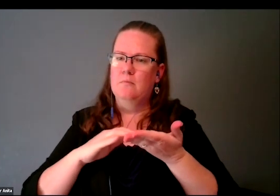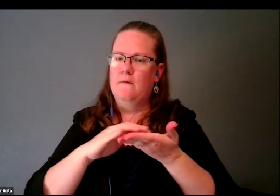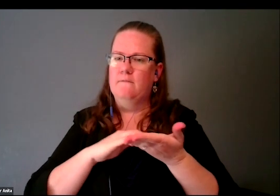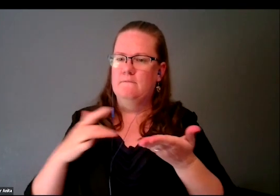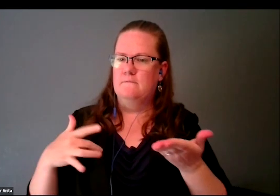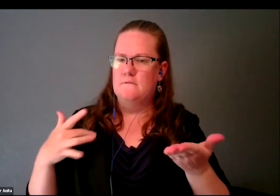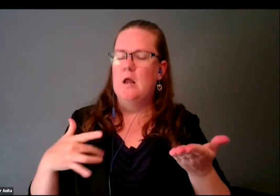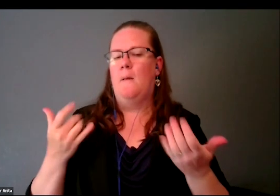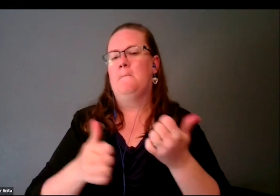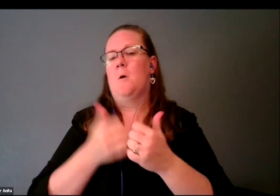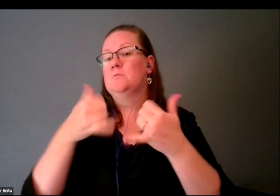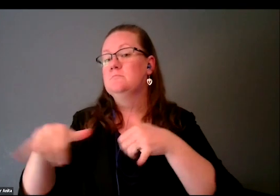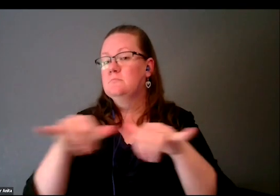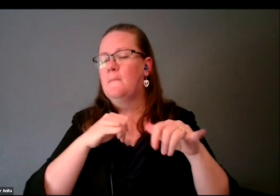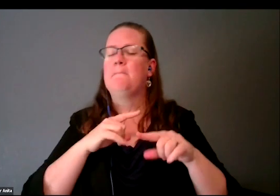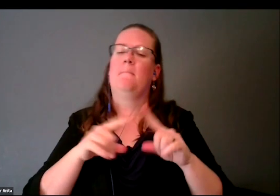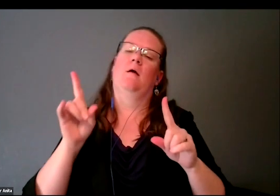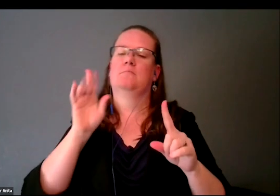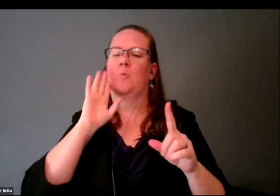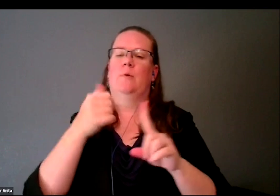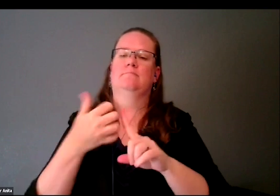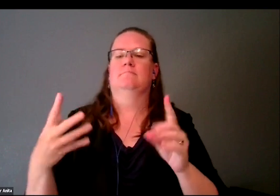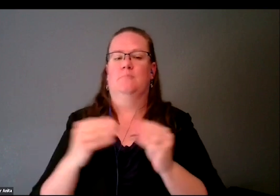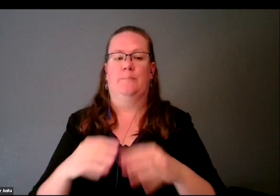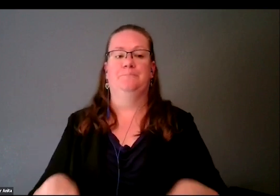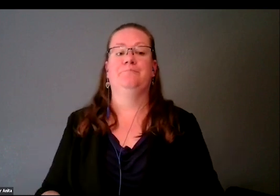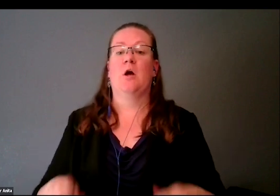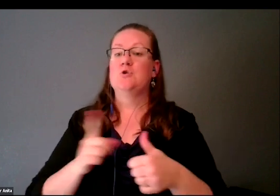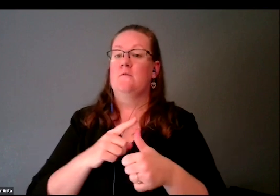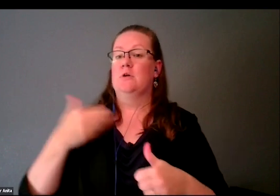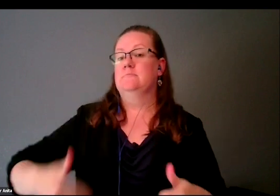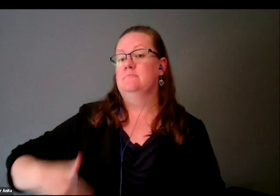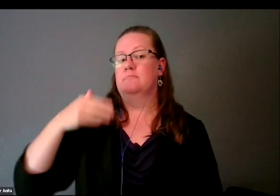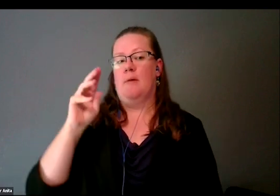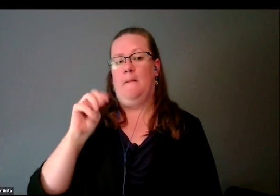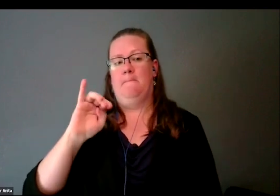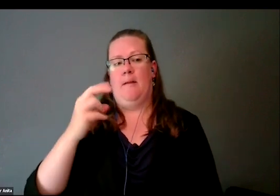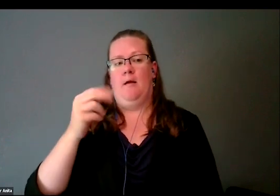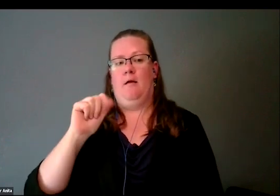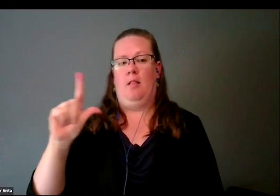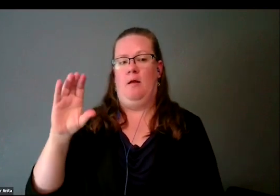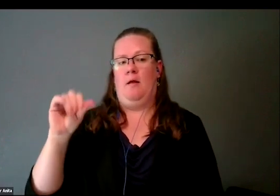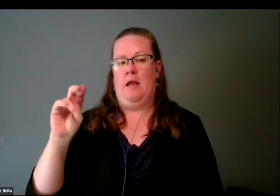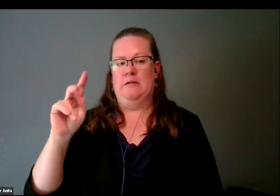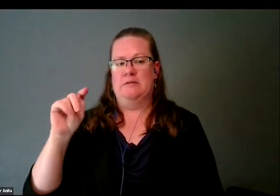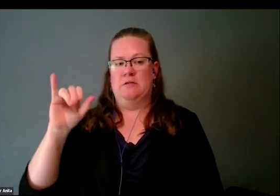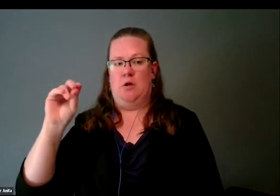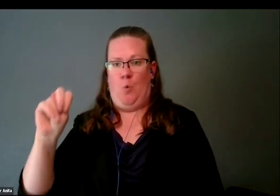A quick introduction first. My name is Michael Cantino. I'm the blind technology specialist for Oregon's Public Schools.